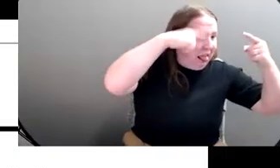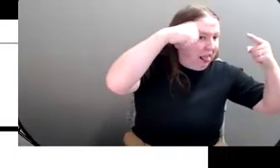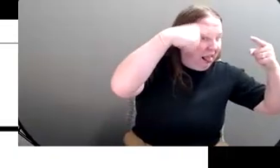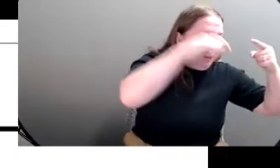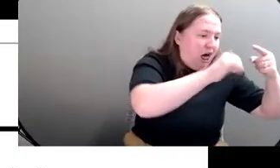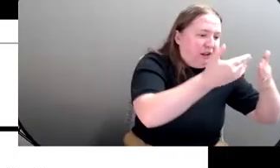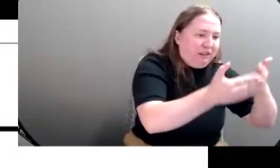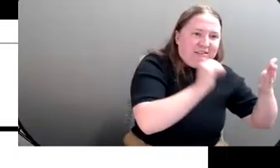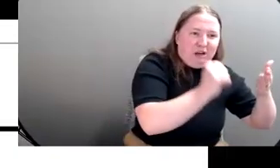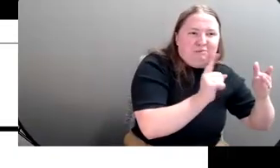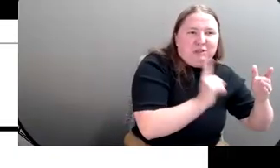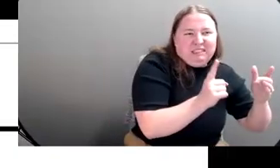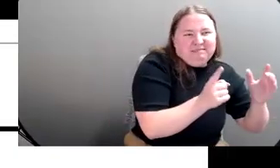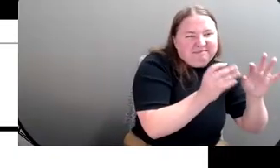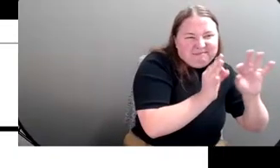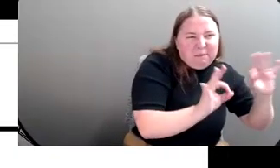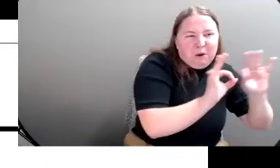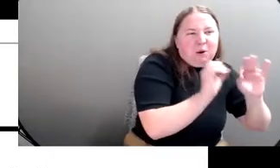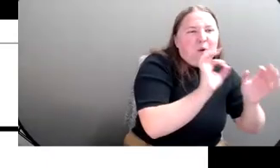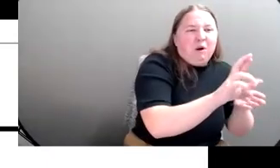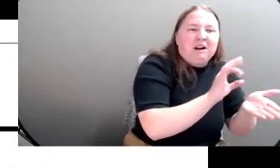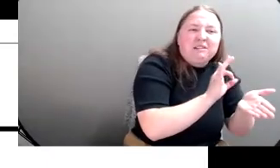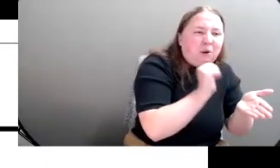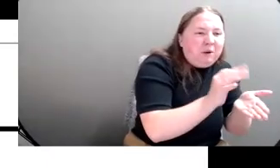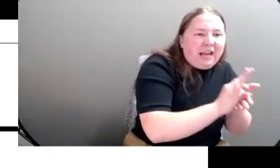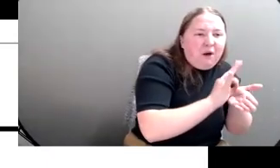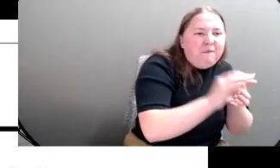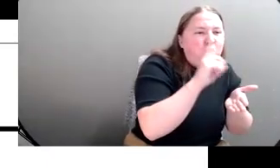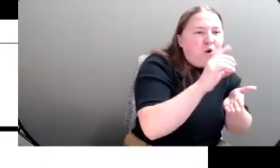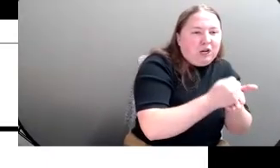that don't necessarily count for accreditation. Okay.